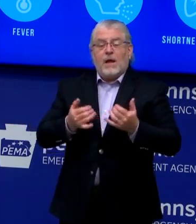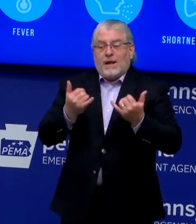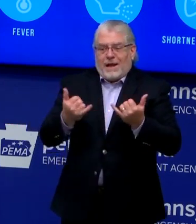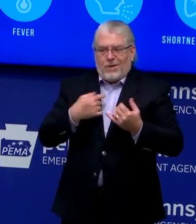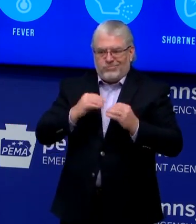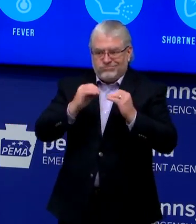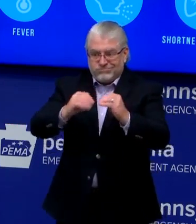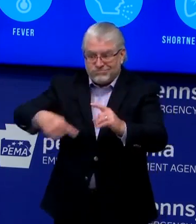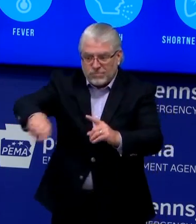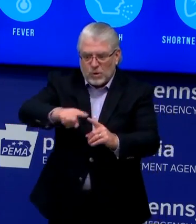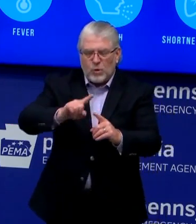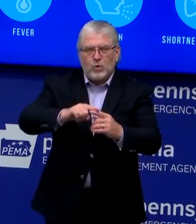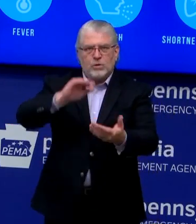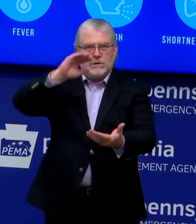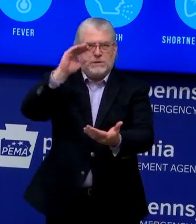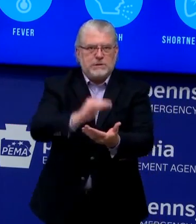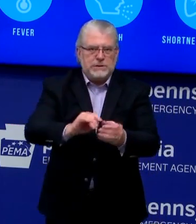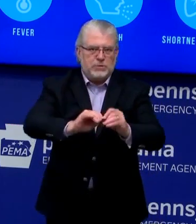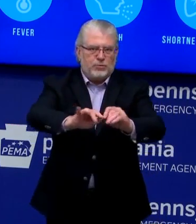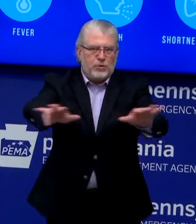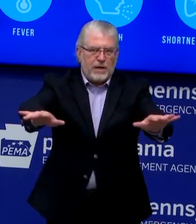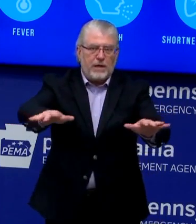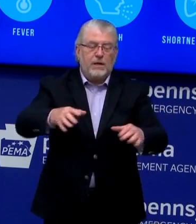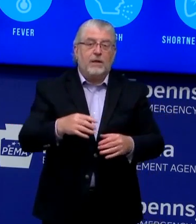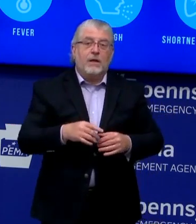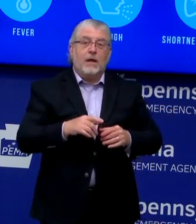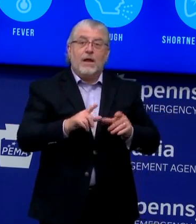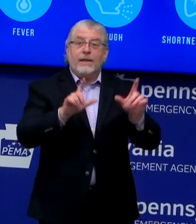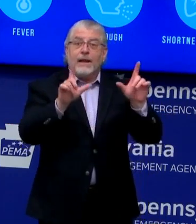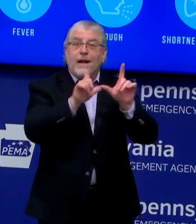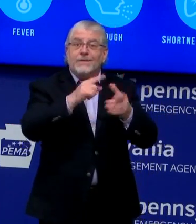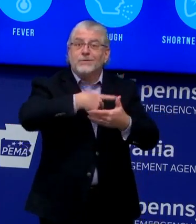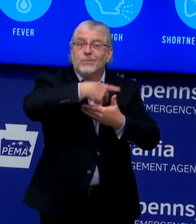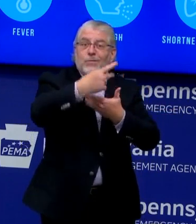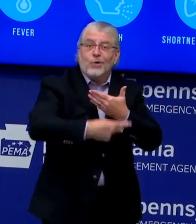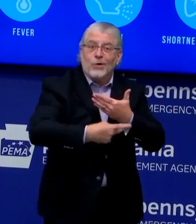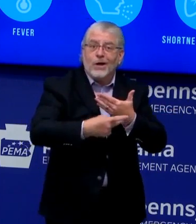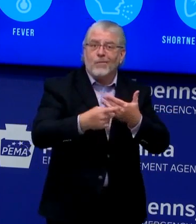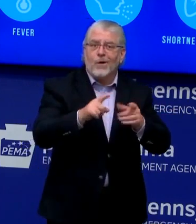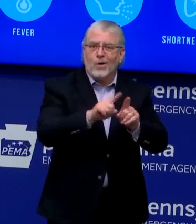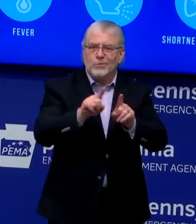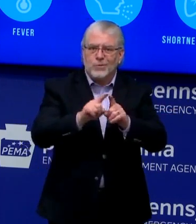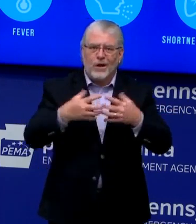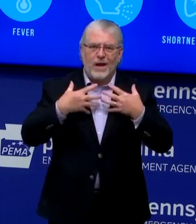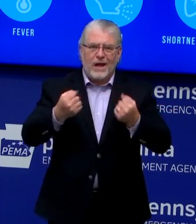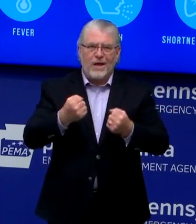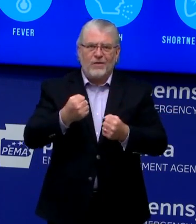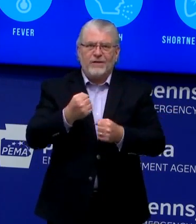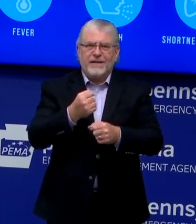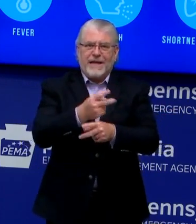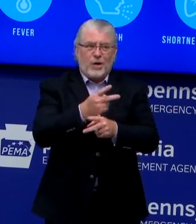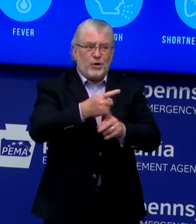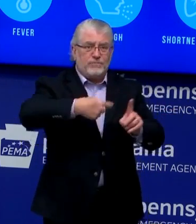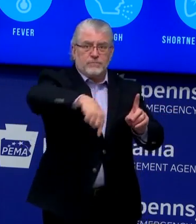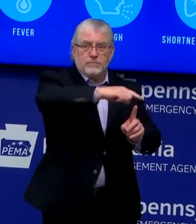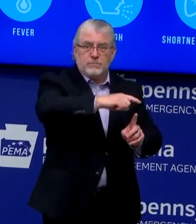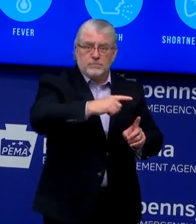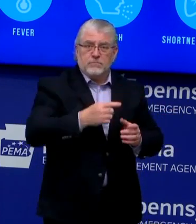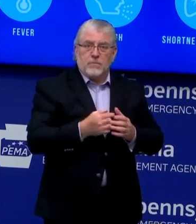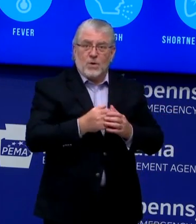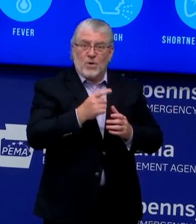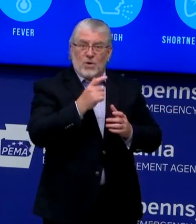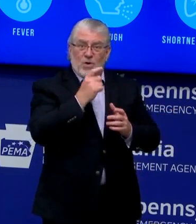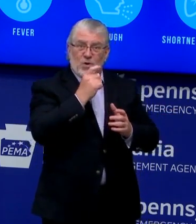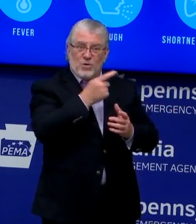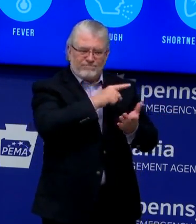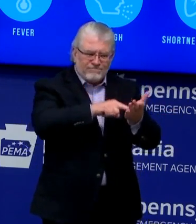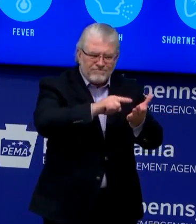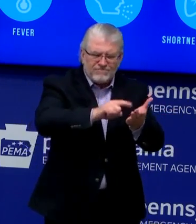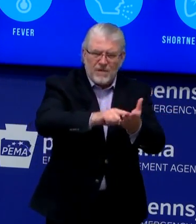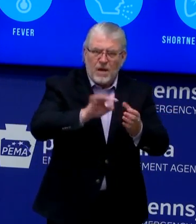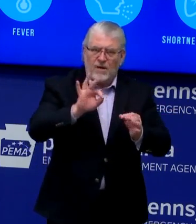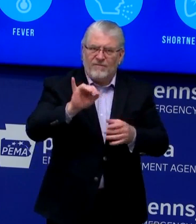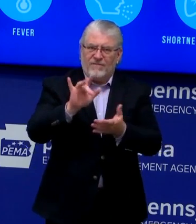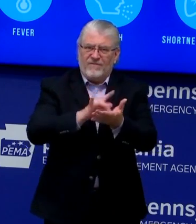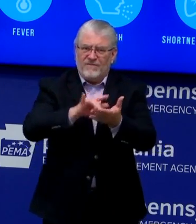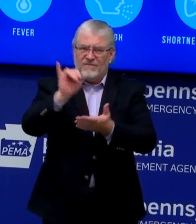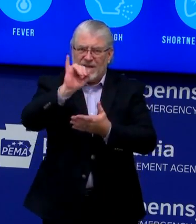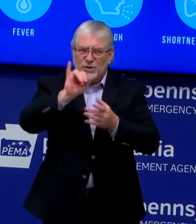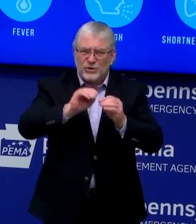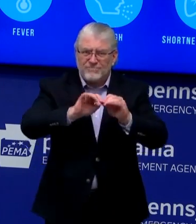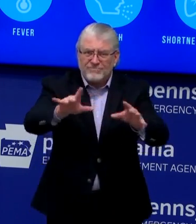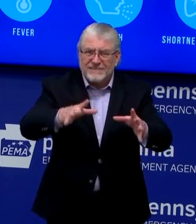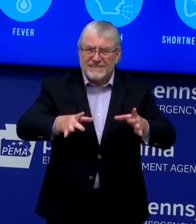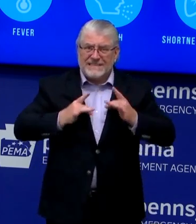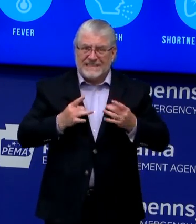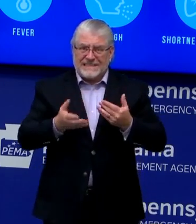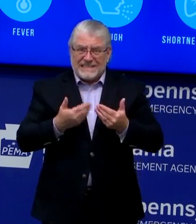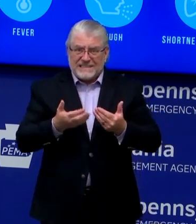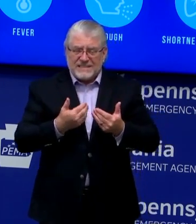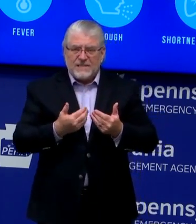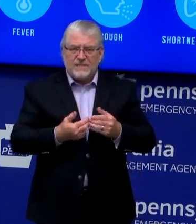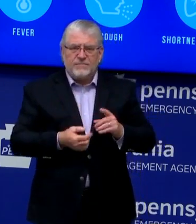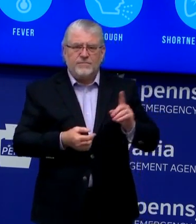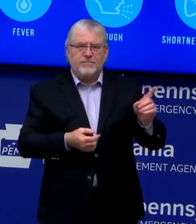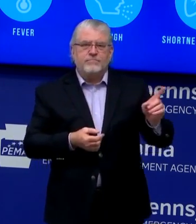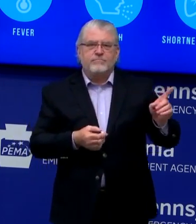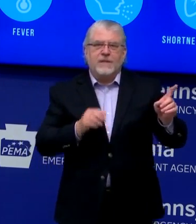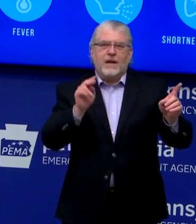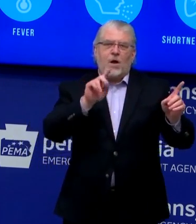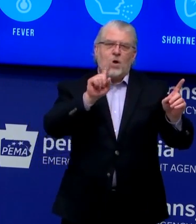THIS HASN'T -- INCLUDED STAFF FROM A NURSING HOME LICENSURE PROGRAM AND OUR HEALTHCARE ACQUIRED INFECTION PROGRAM AS WELL AS ADDITIONAL SUPPORT THROUGH THE INDEPENDENT